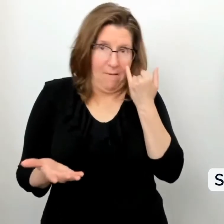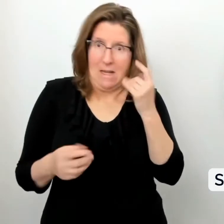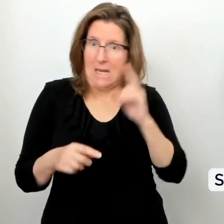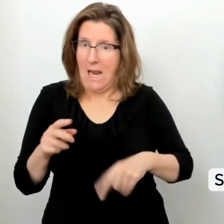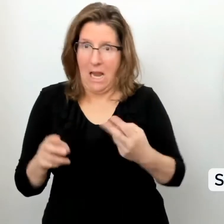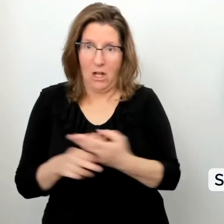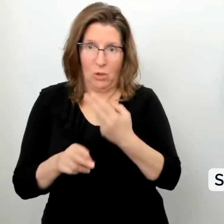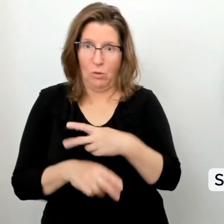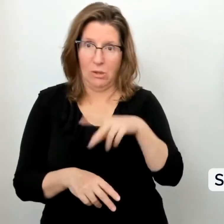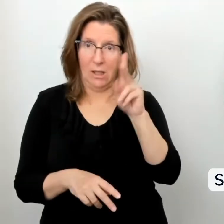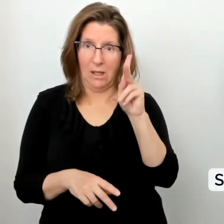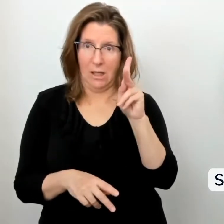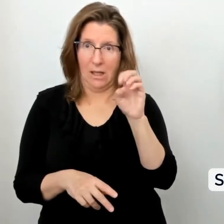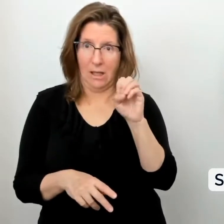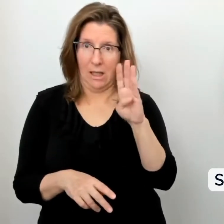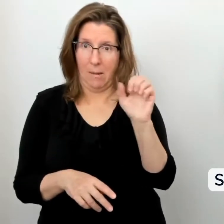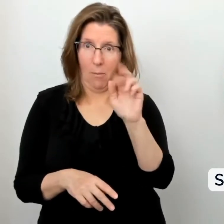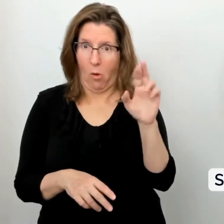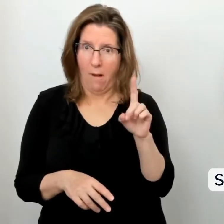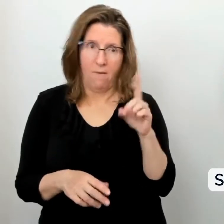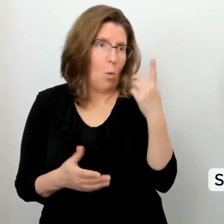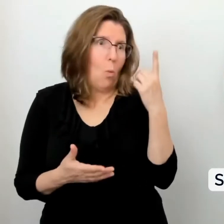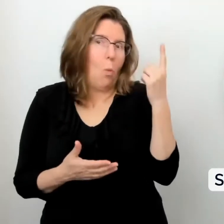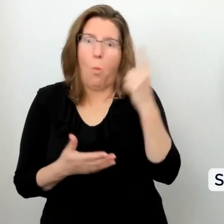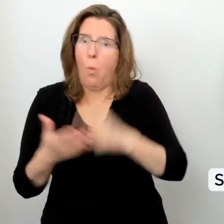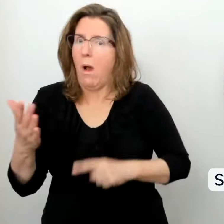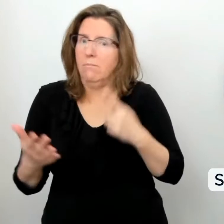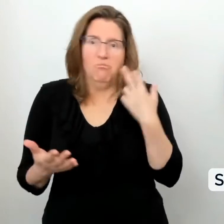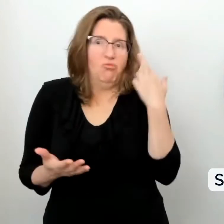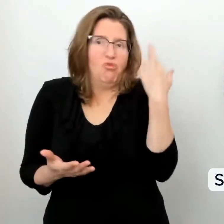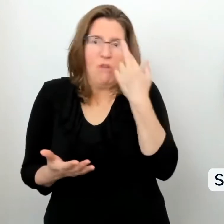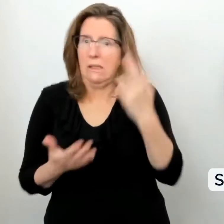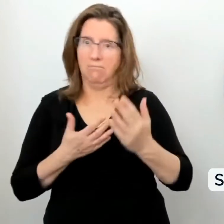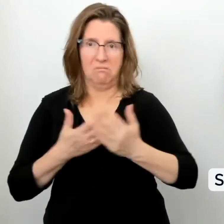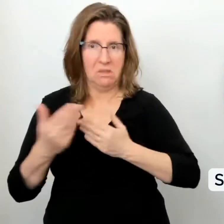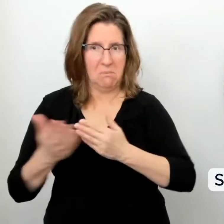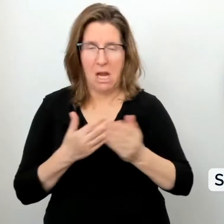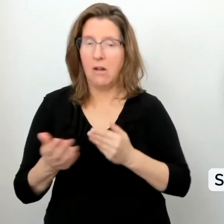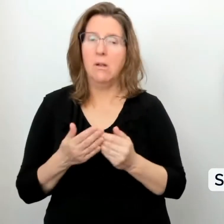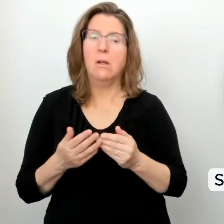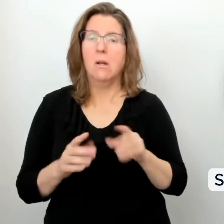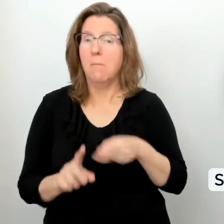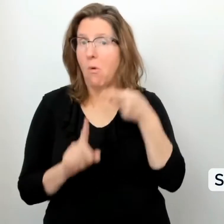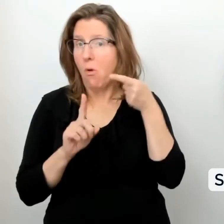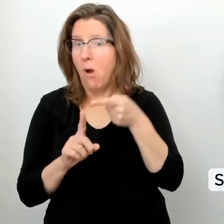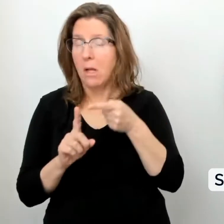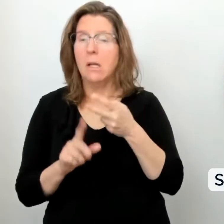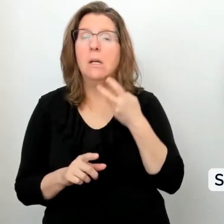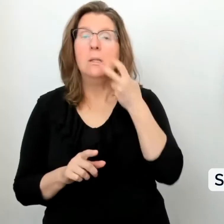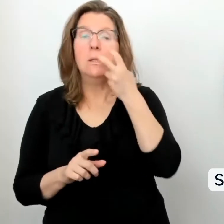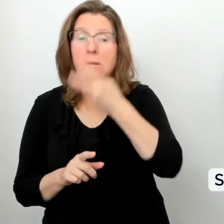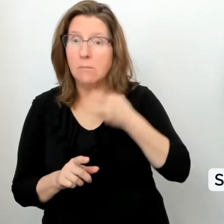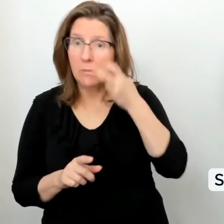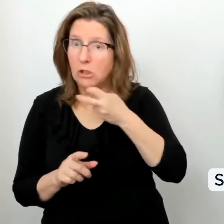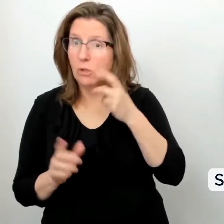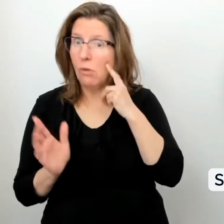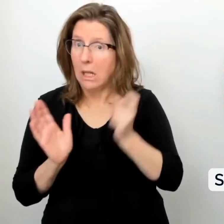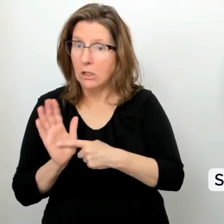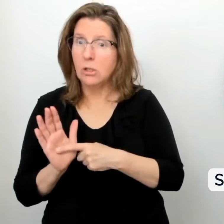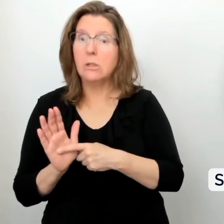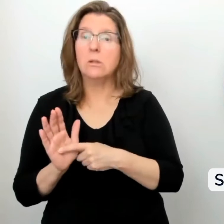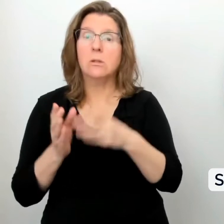And as discussed before, word processing does require keyboarding skills, at least to some extent.